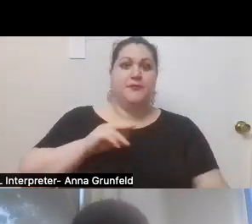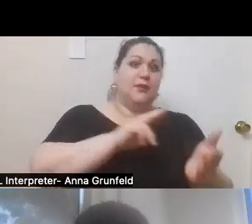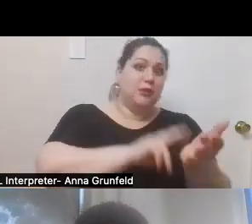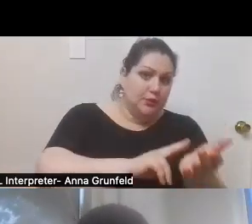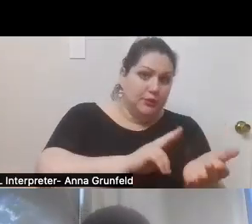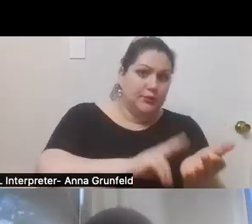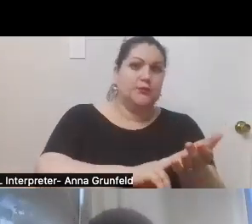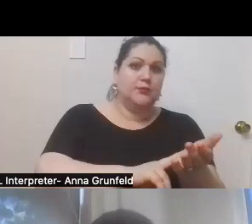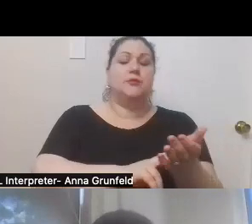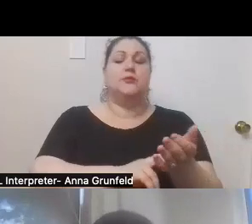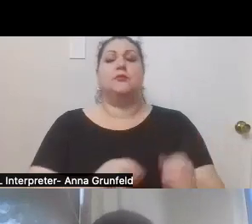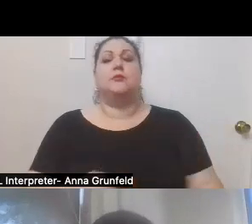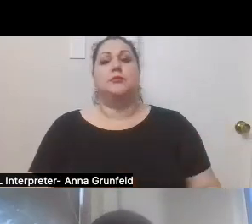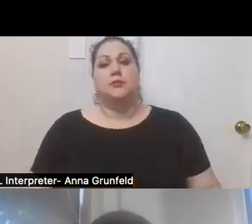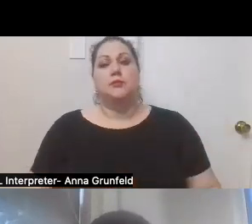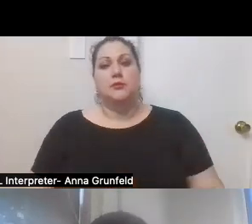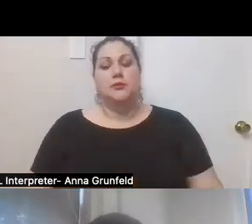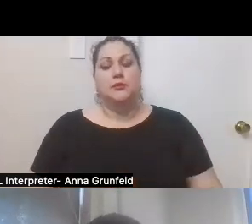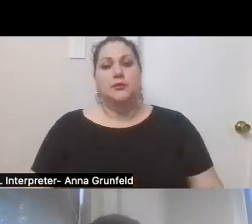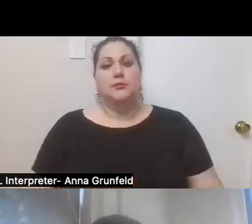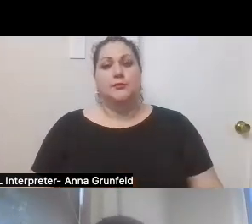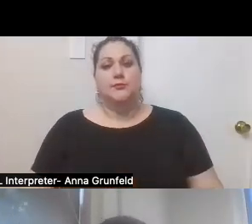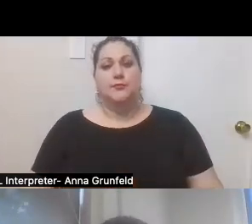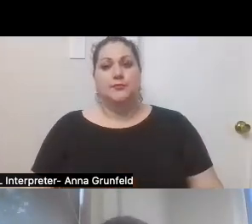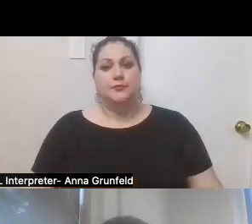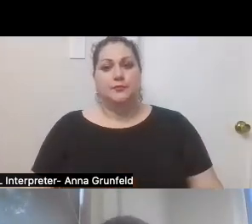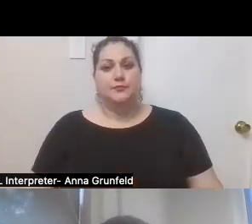And, and it took some.